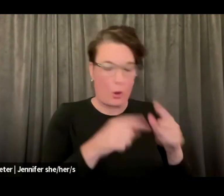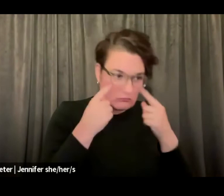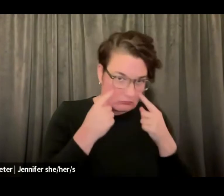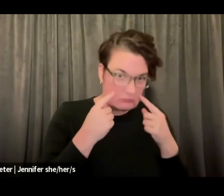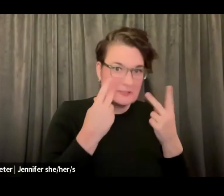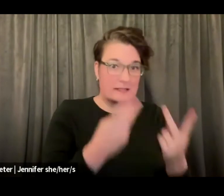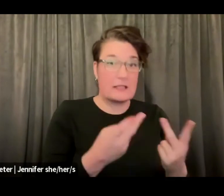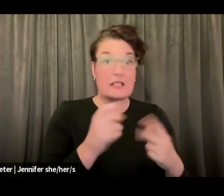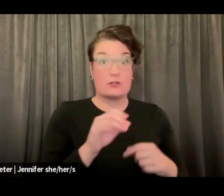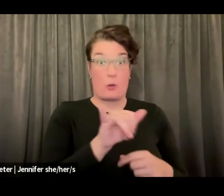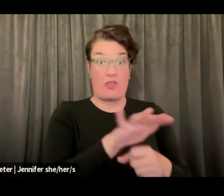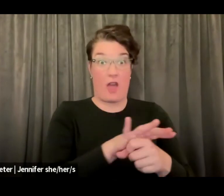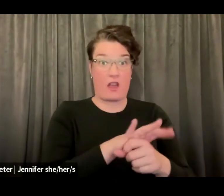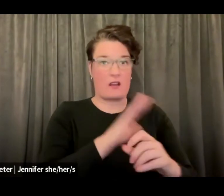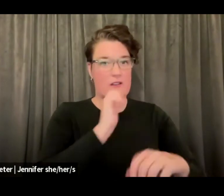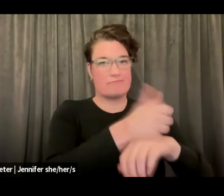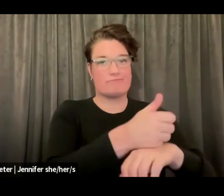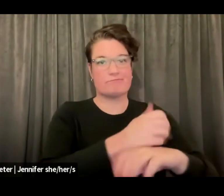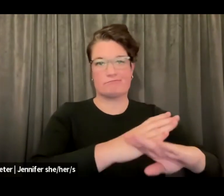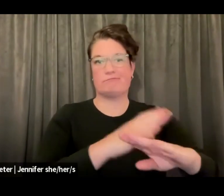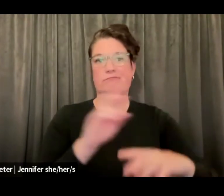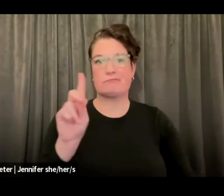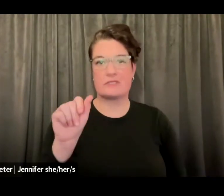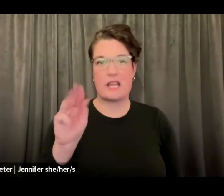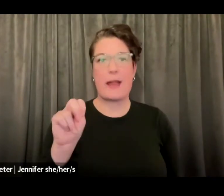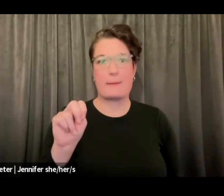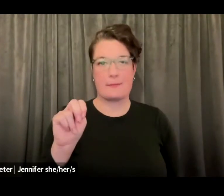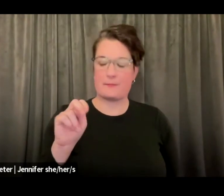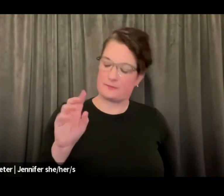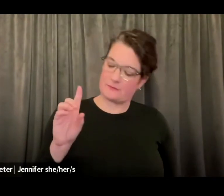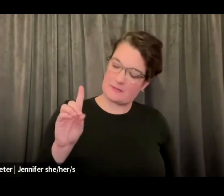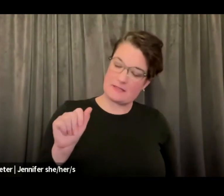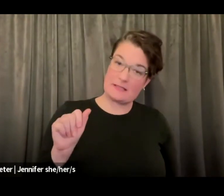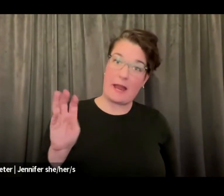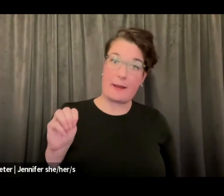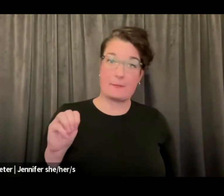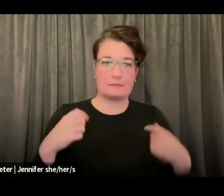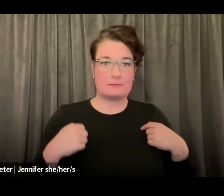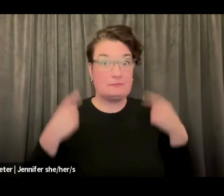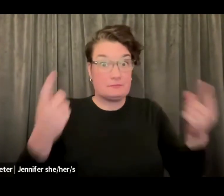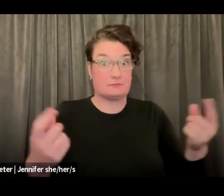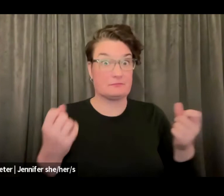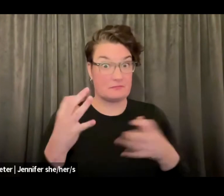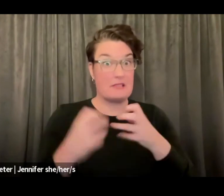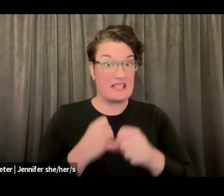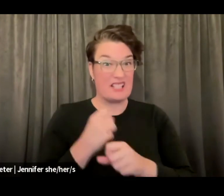. So this area has been damned for, for a lot of years and is being very